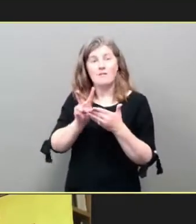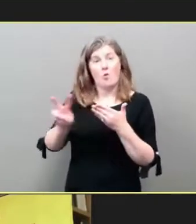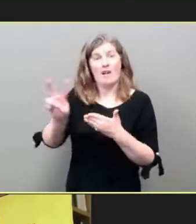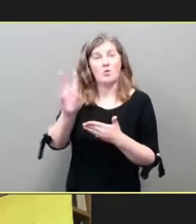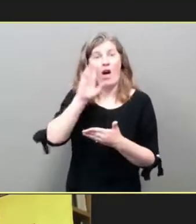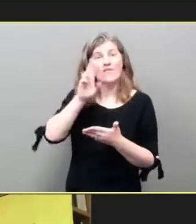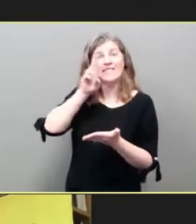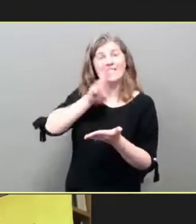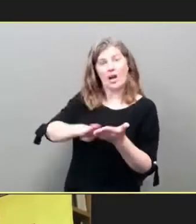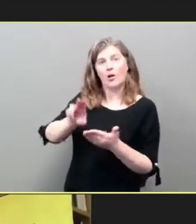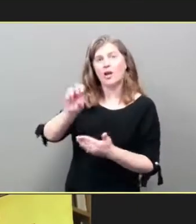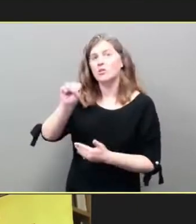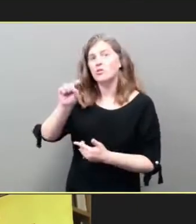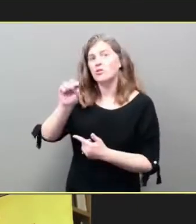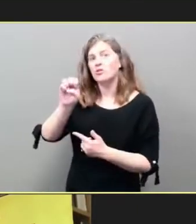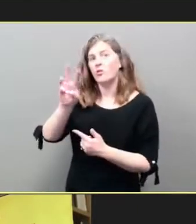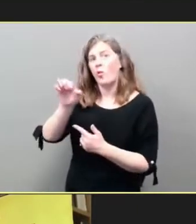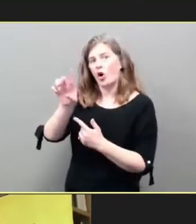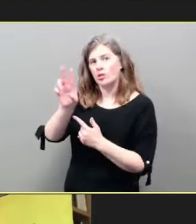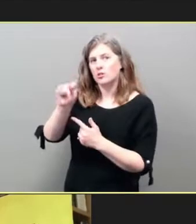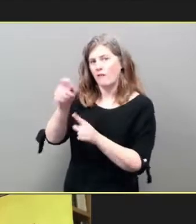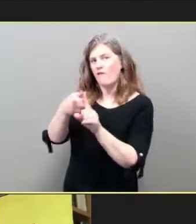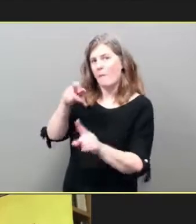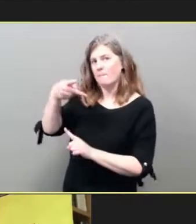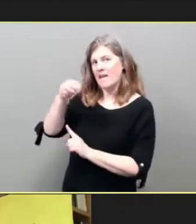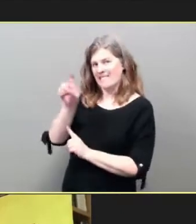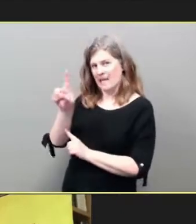plan on a very deep dive and then where we're at the schools, what we're seeing